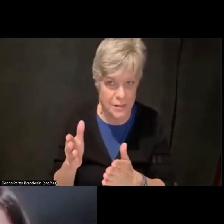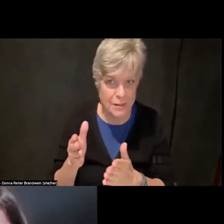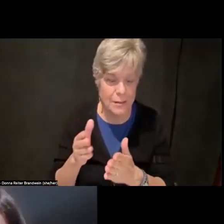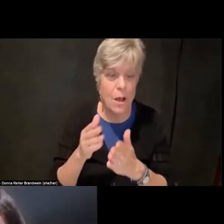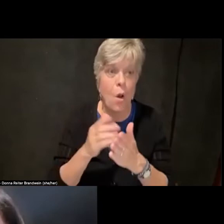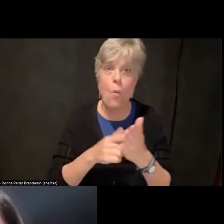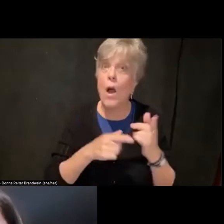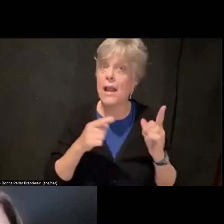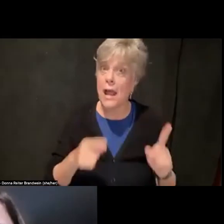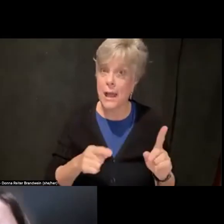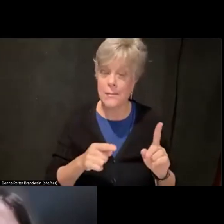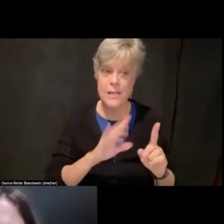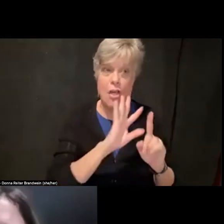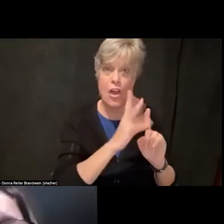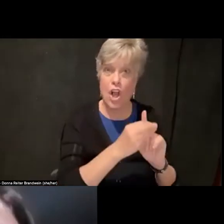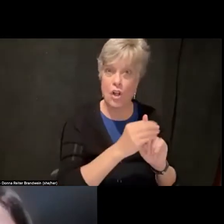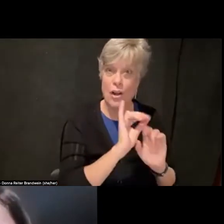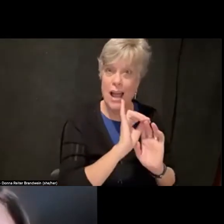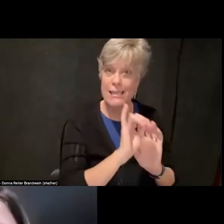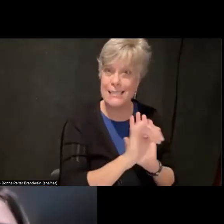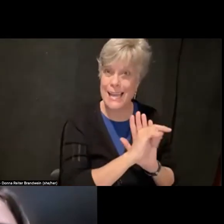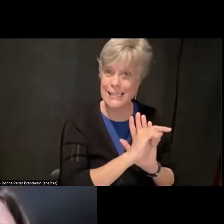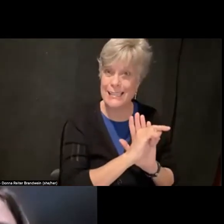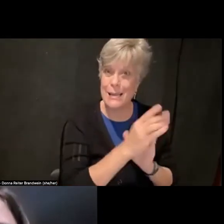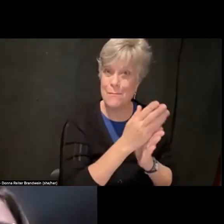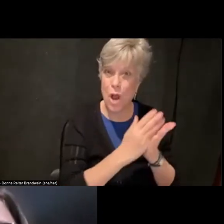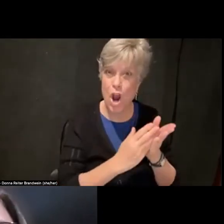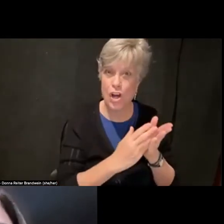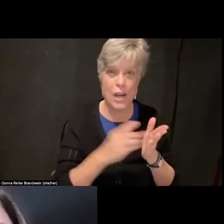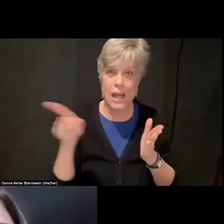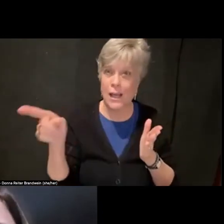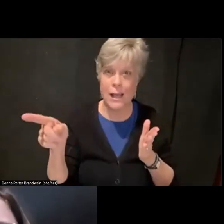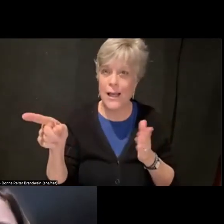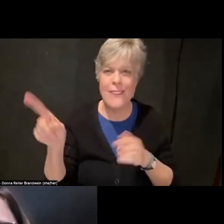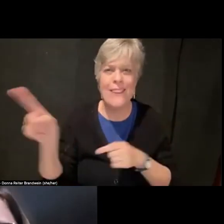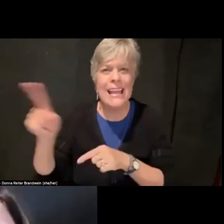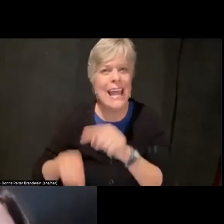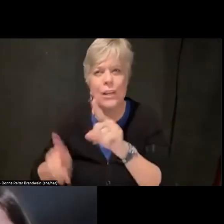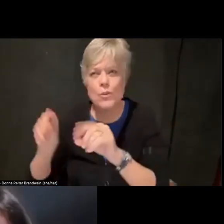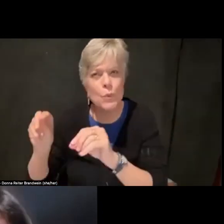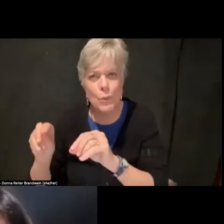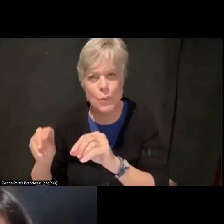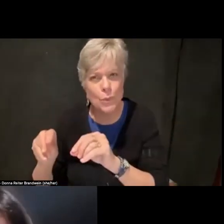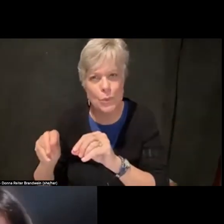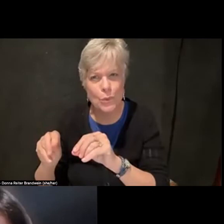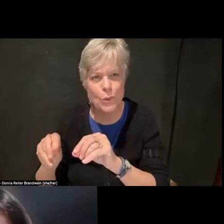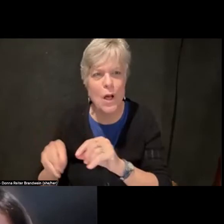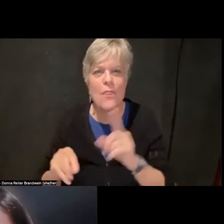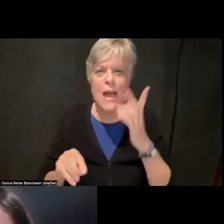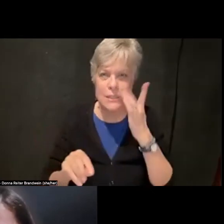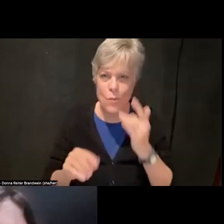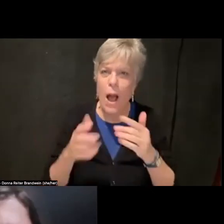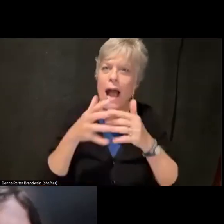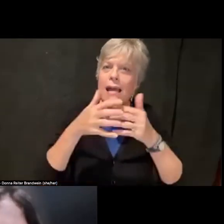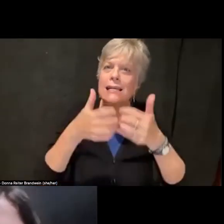and identity piece gets lost in that. And so that's another reason